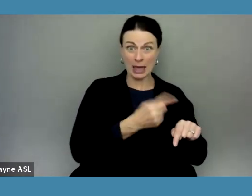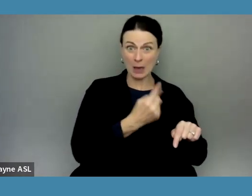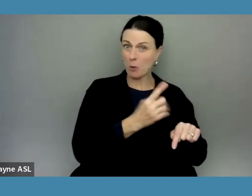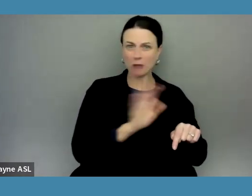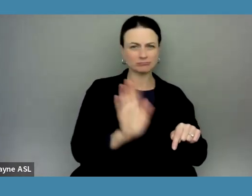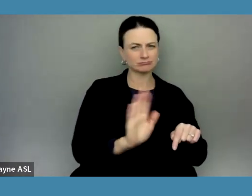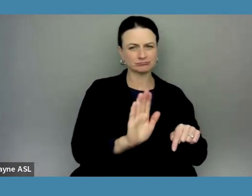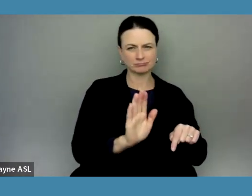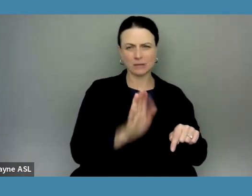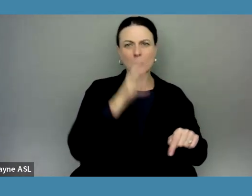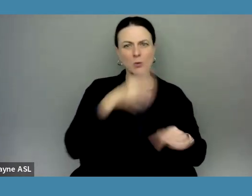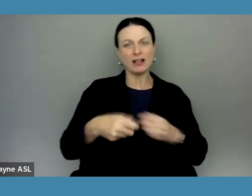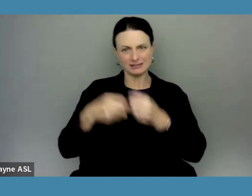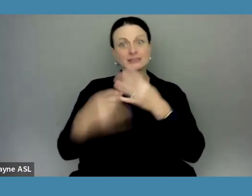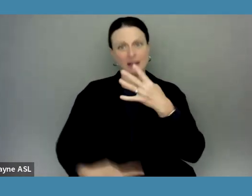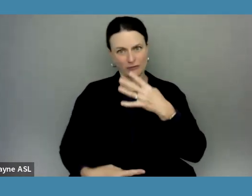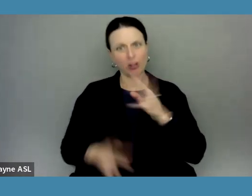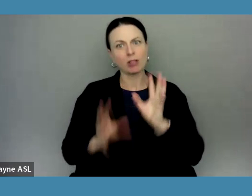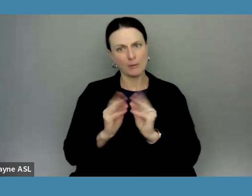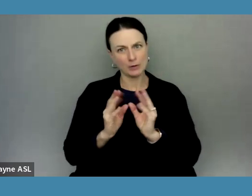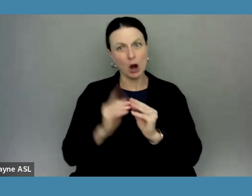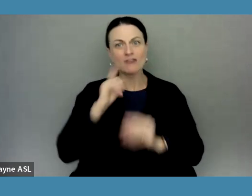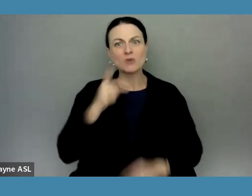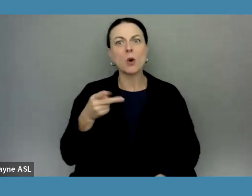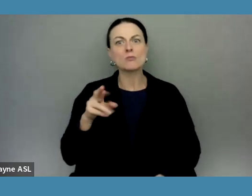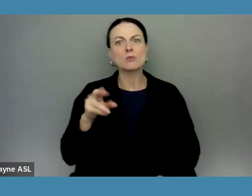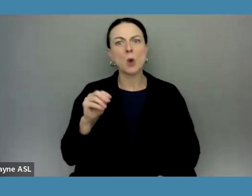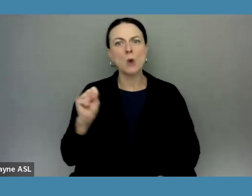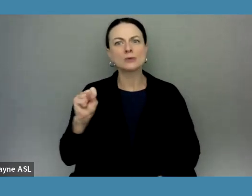and that we're going to be covering discreet topics